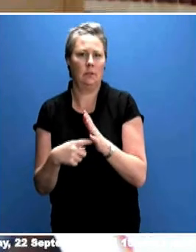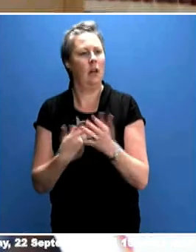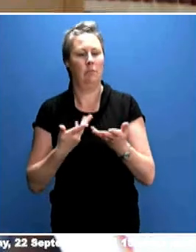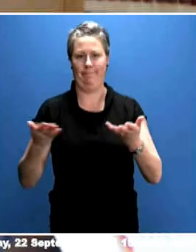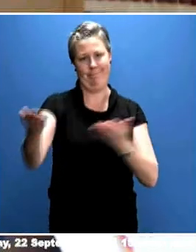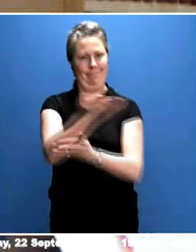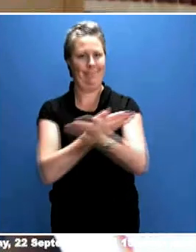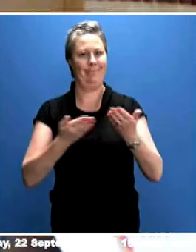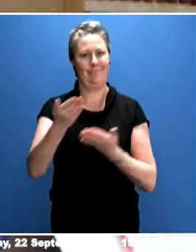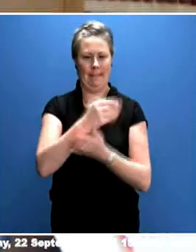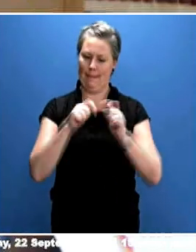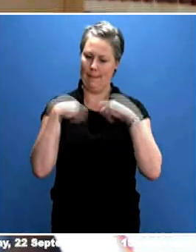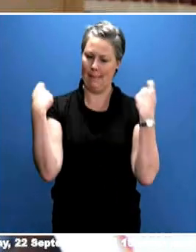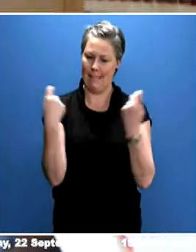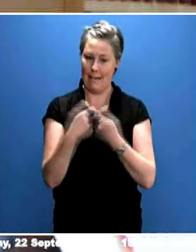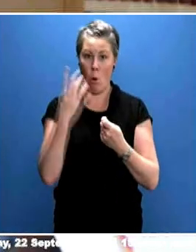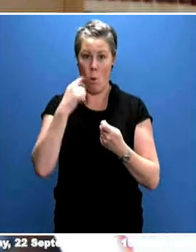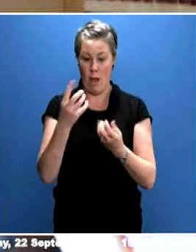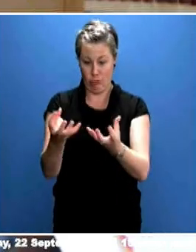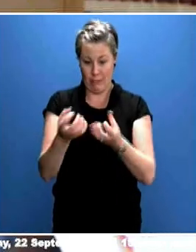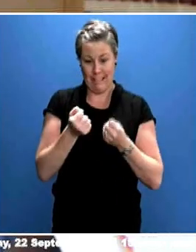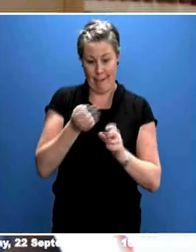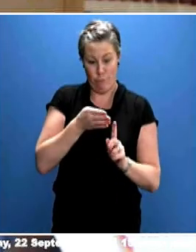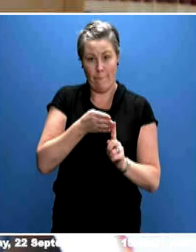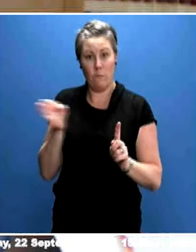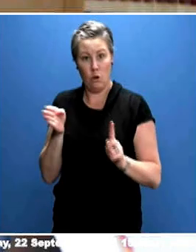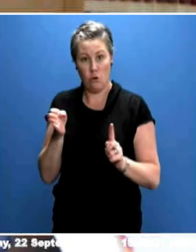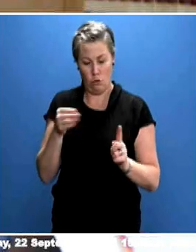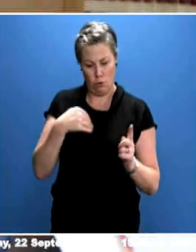the team are looking at the referral, the therapeutic cultural support worker